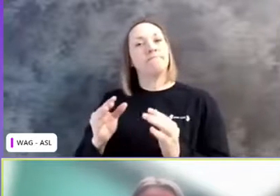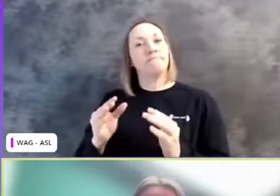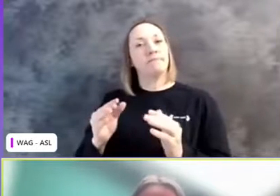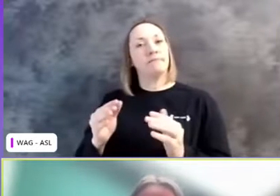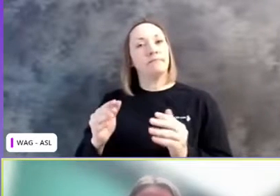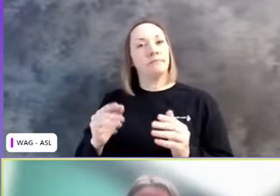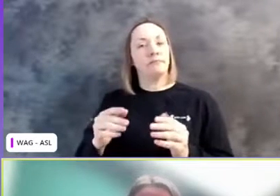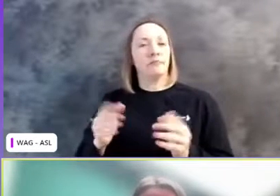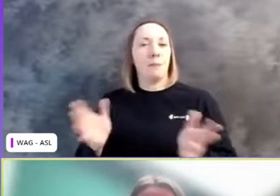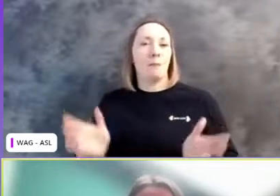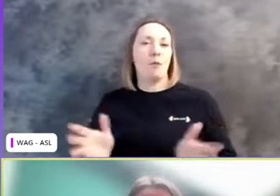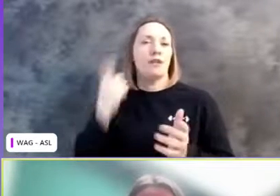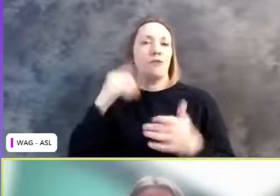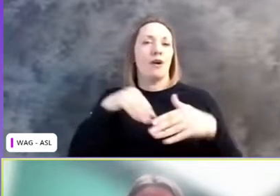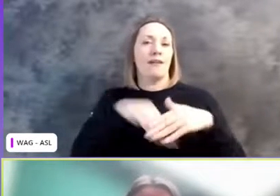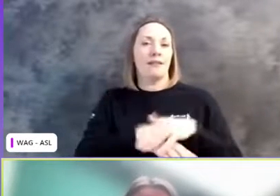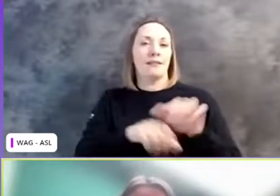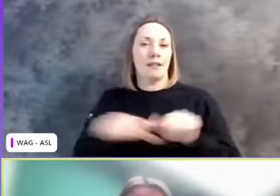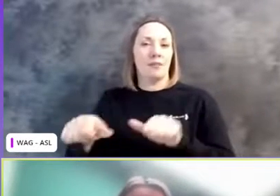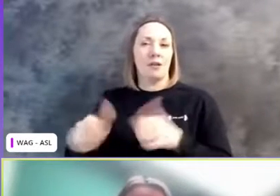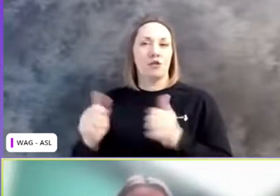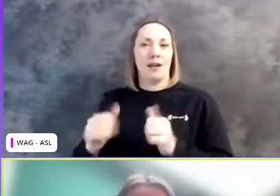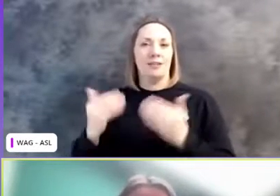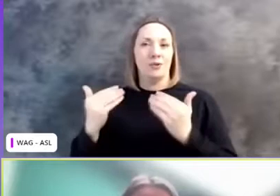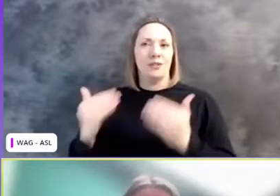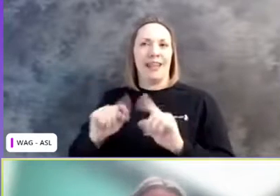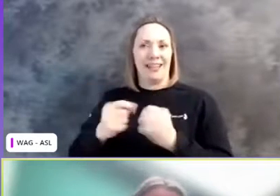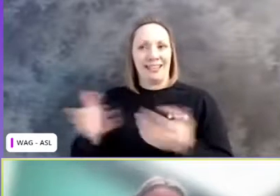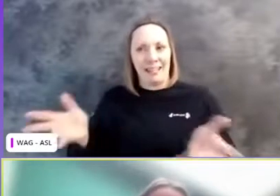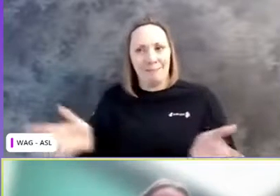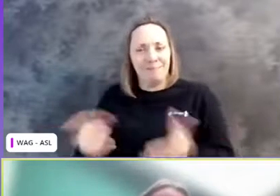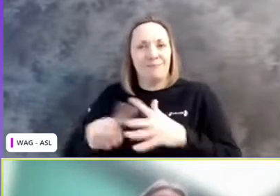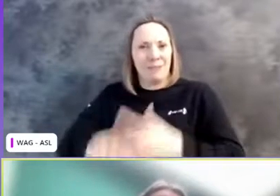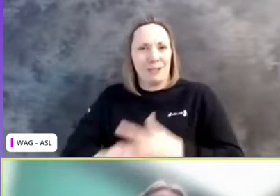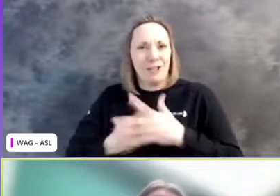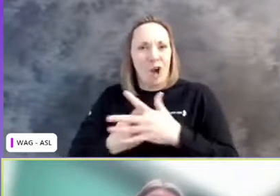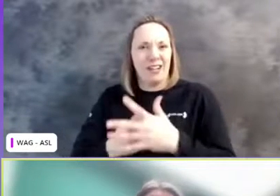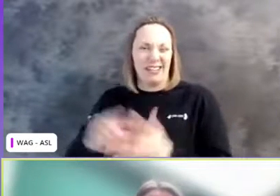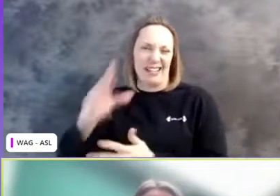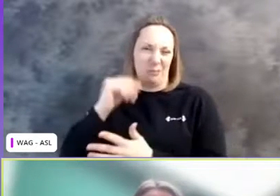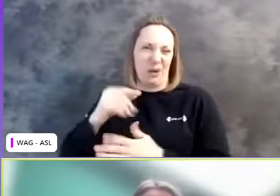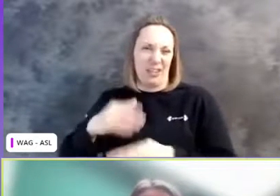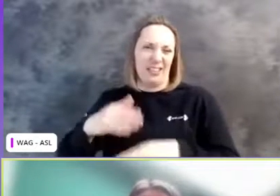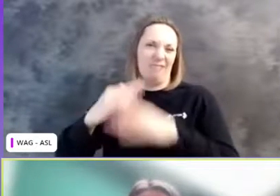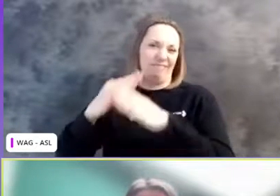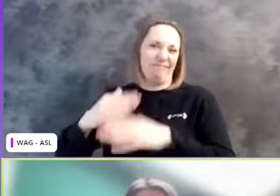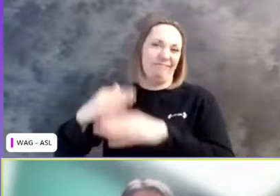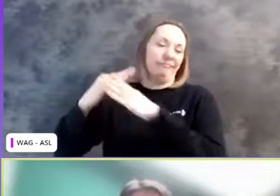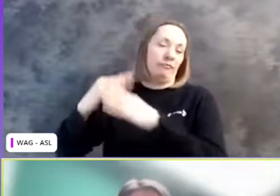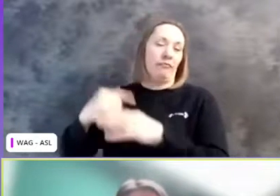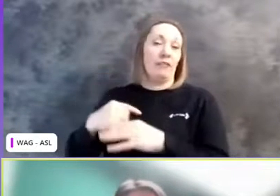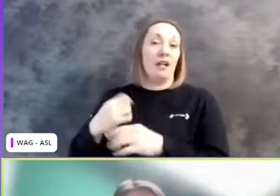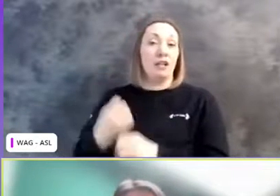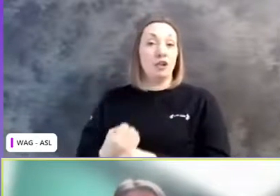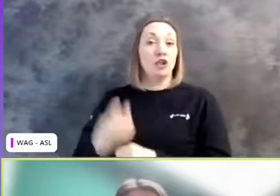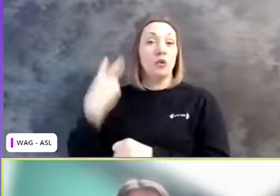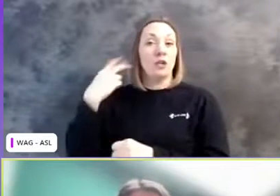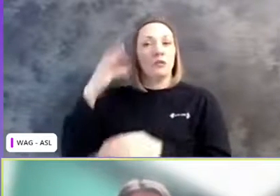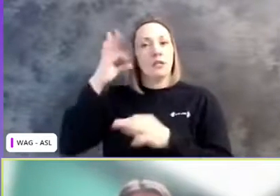product teams where I had the similar experience the one of being who was pushing for accessibility and was trying to get the team started